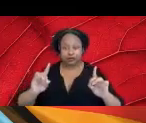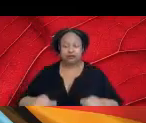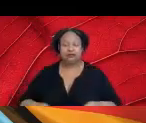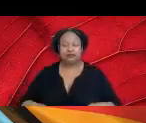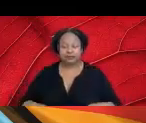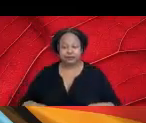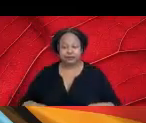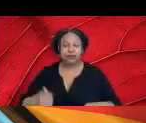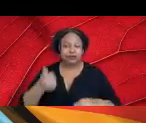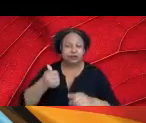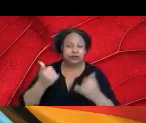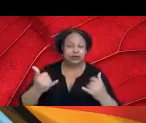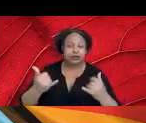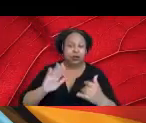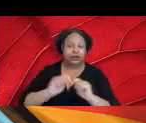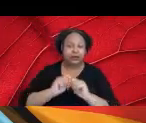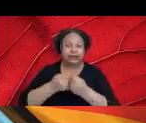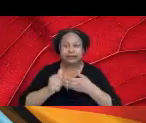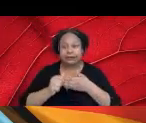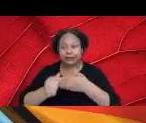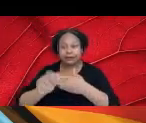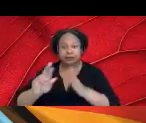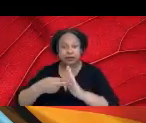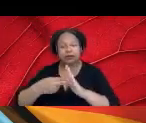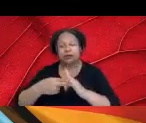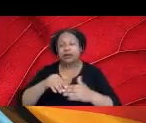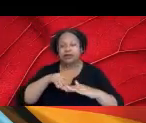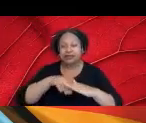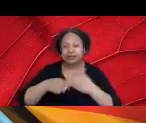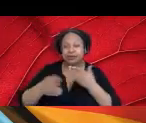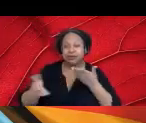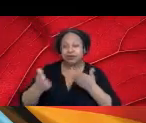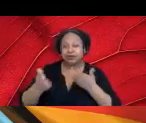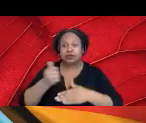She's currently a team lead at accessibility services at the University of Toronto,